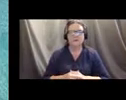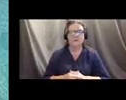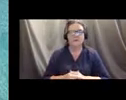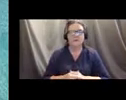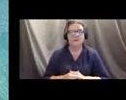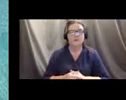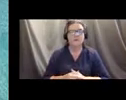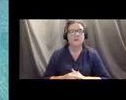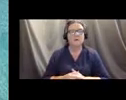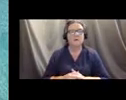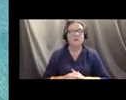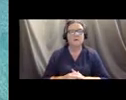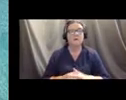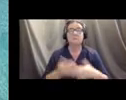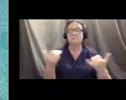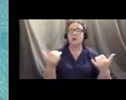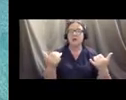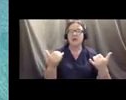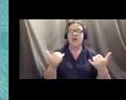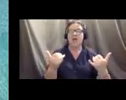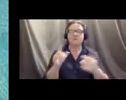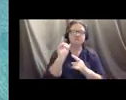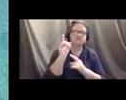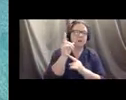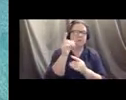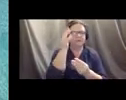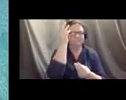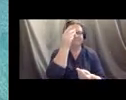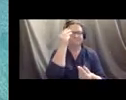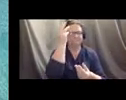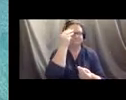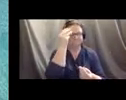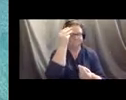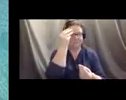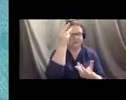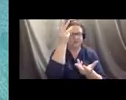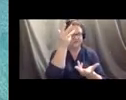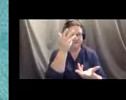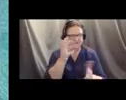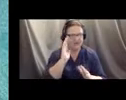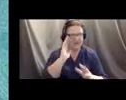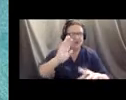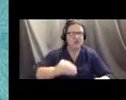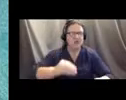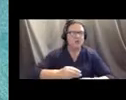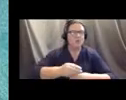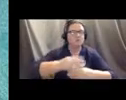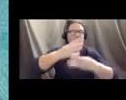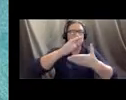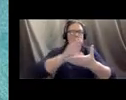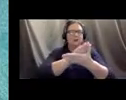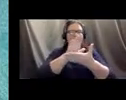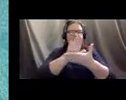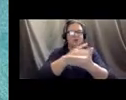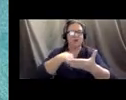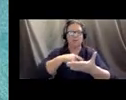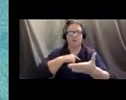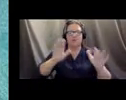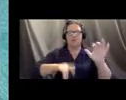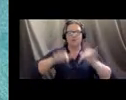To give you a moment to think first and then I will pull up a document where we can enter our thoughts.